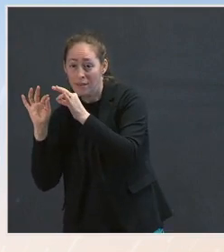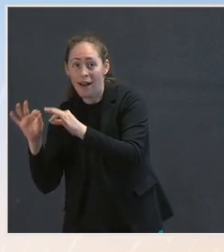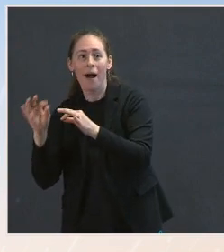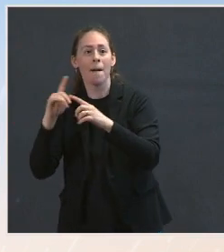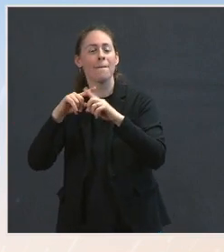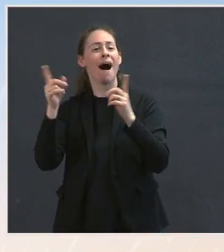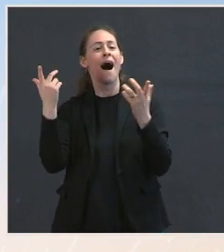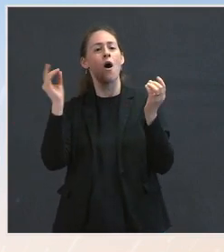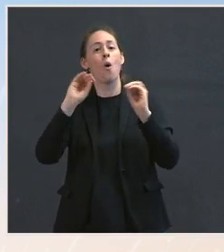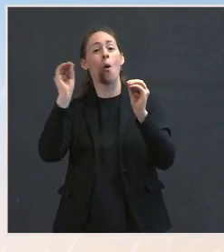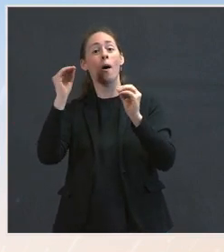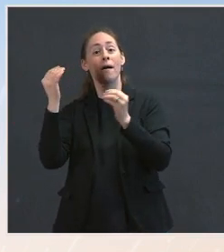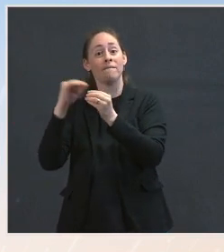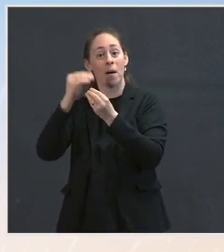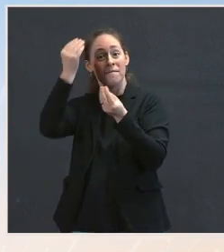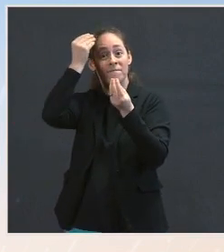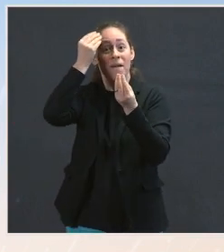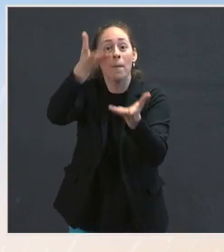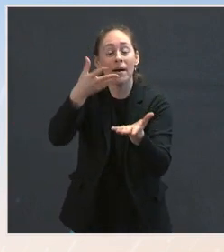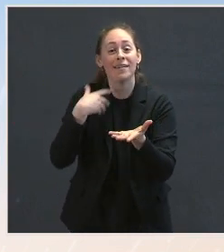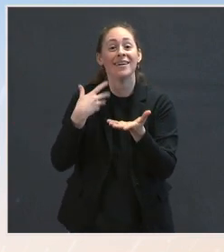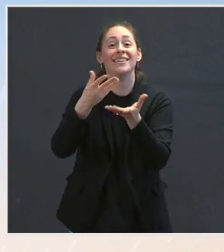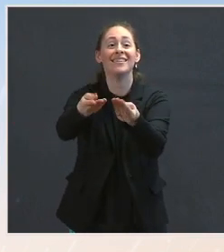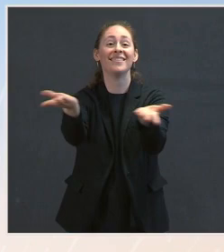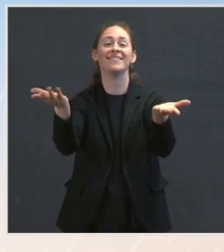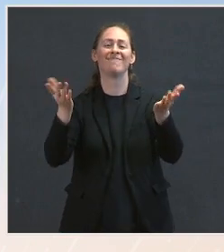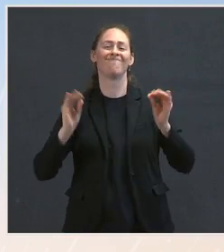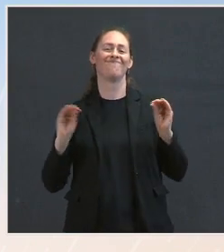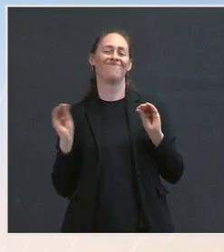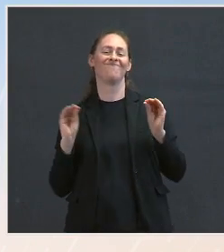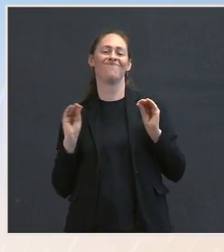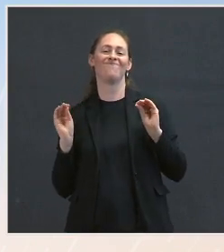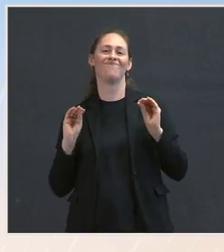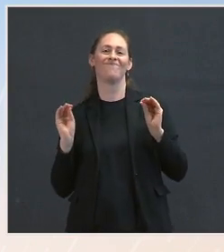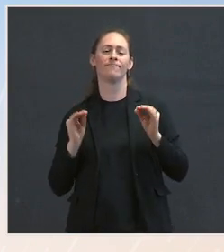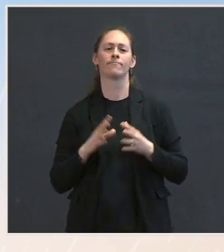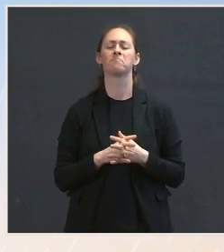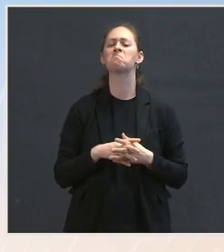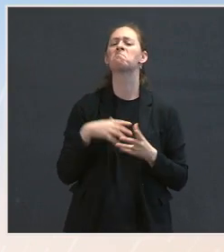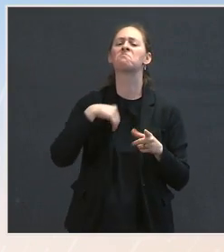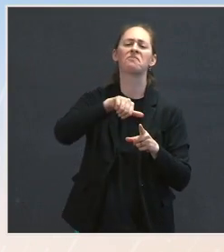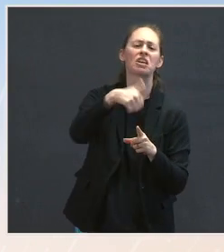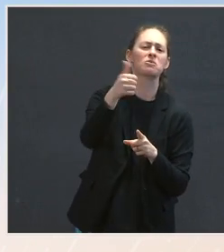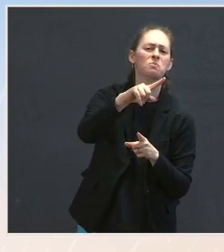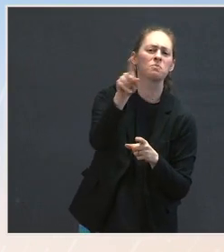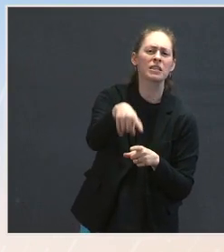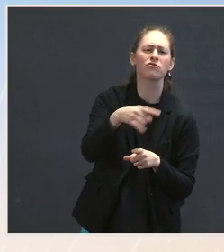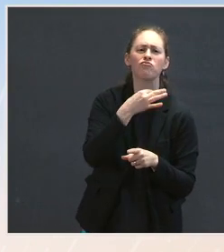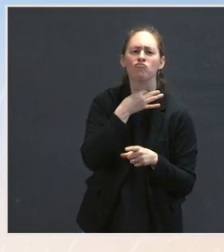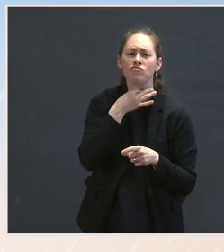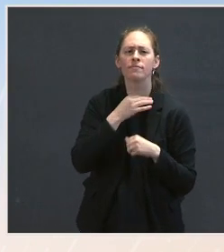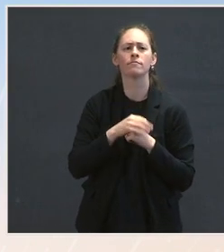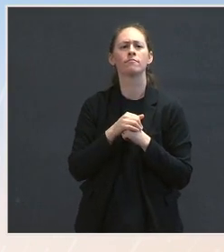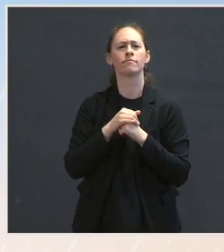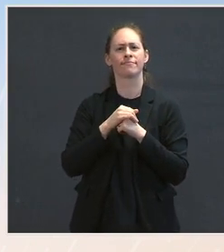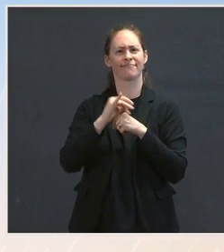Go ahead. >> The Press: Hi, thank you. I just want to ask about the Post Office -- a couple of questions. You said earlier today that there was some concerns,